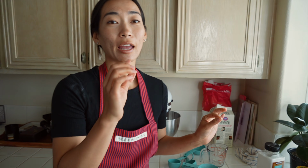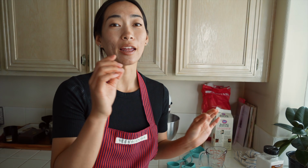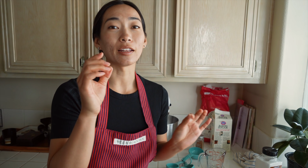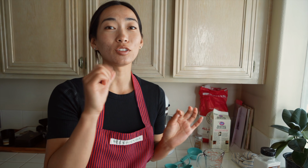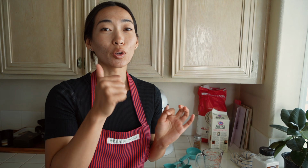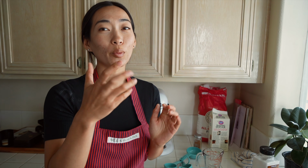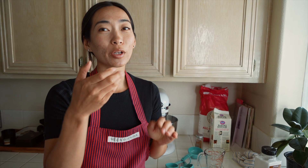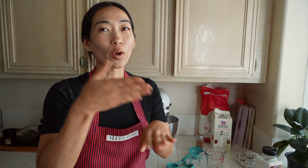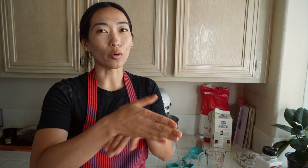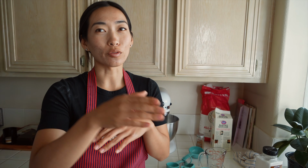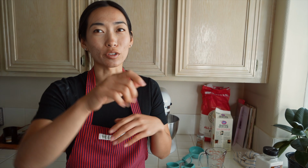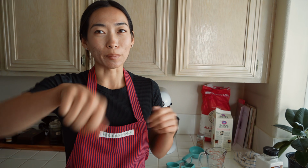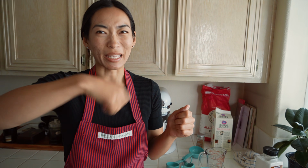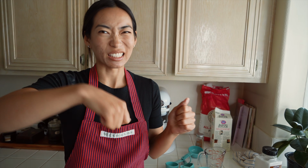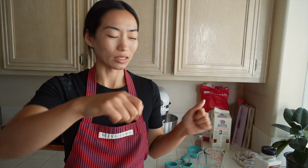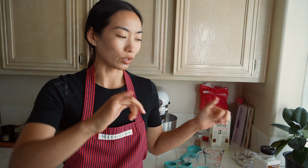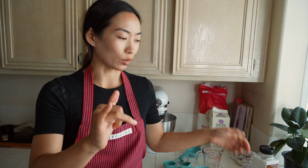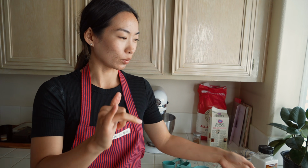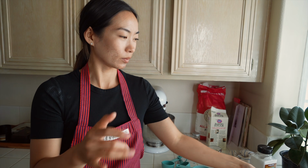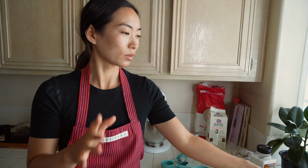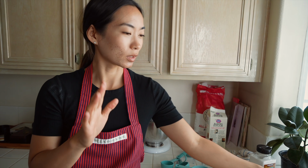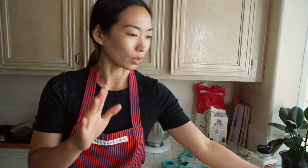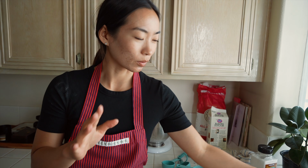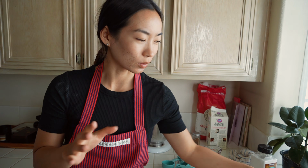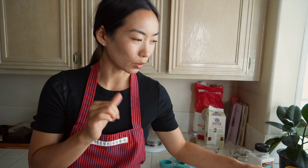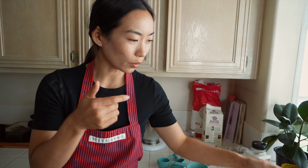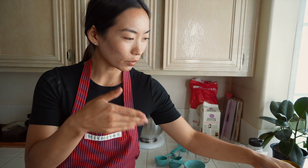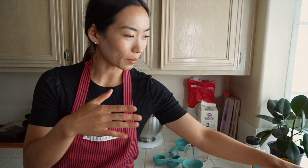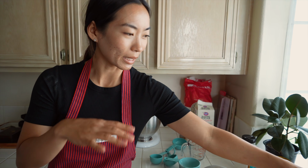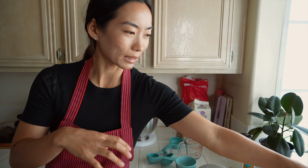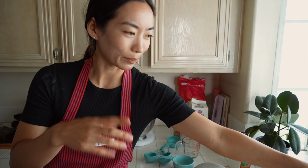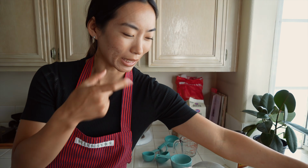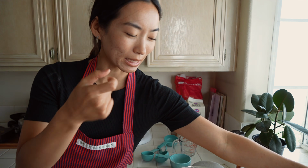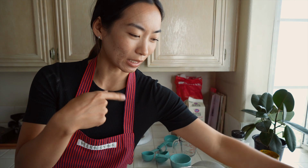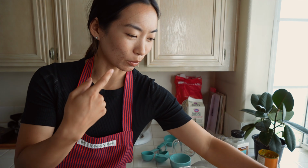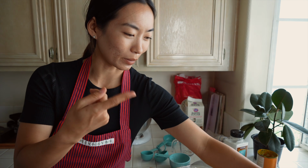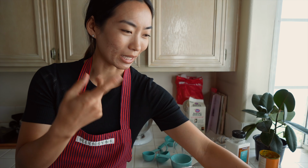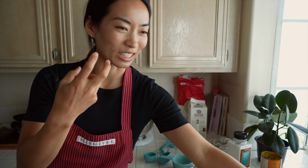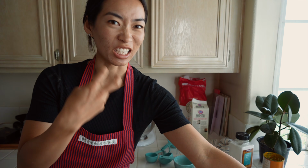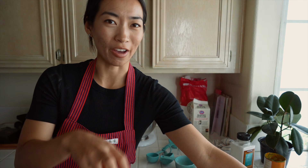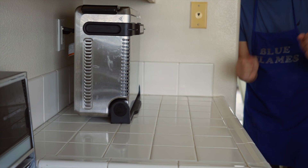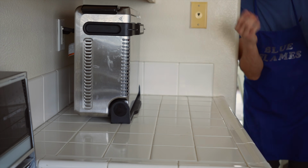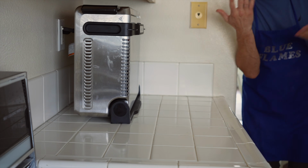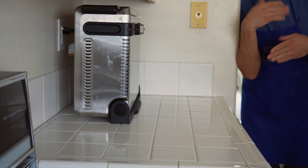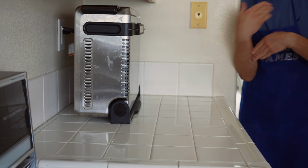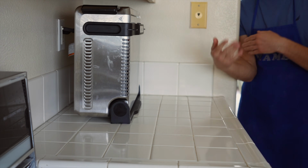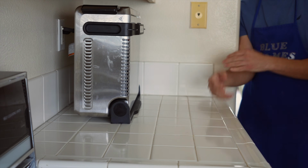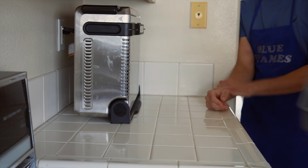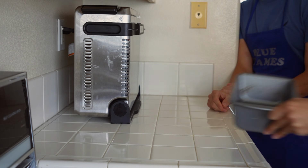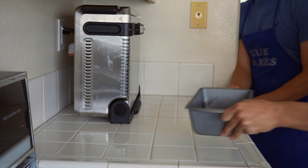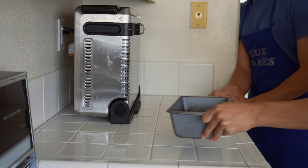and you don't want to over mix too don't over mix because then it'll be tough R: What's next?